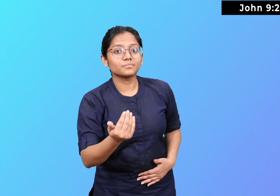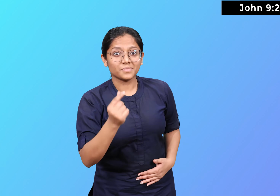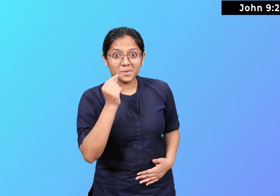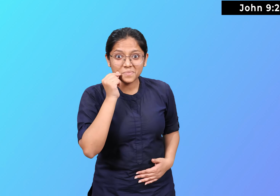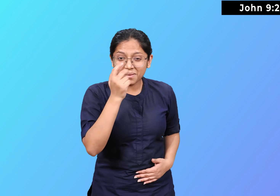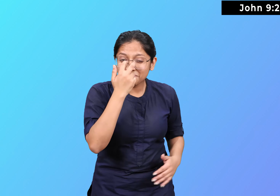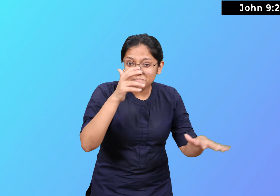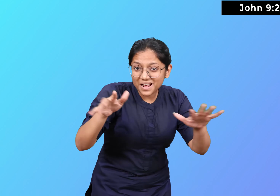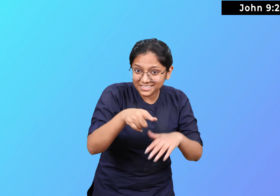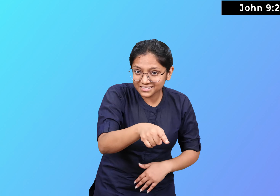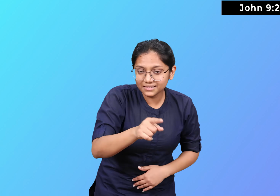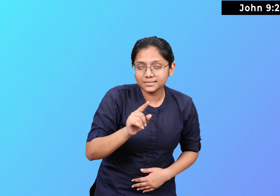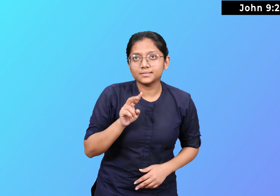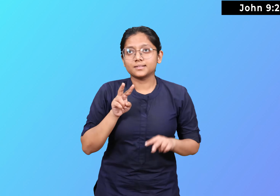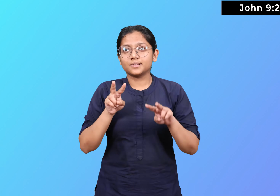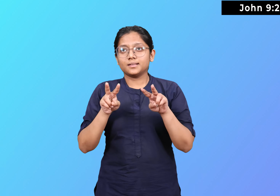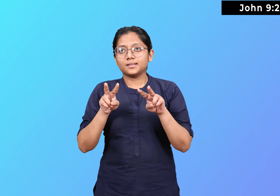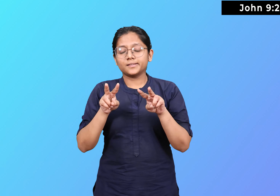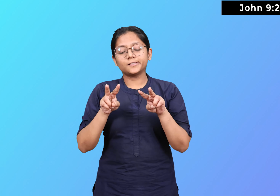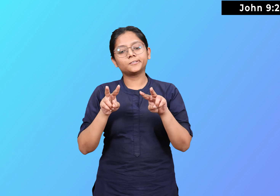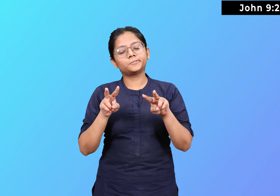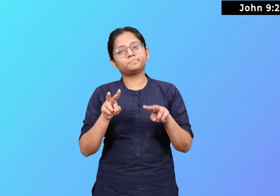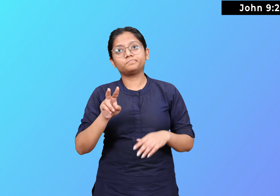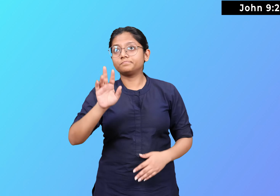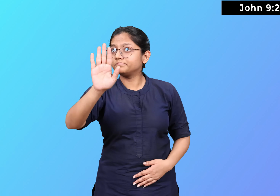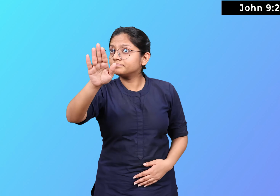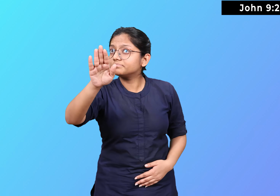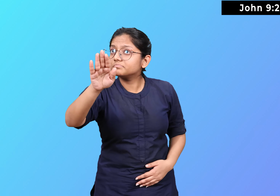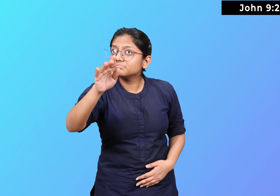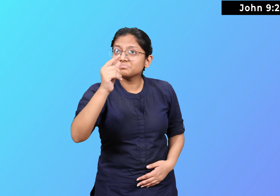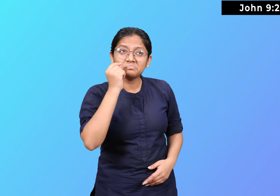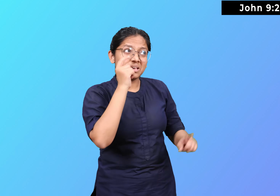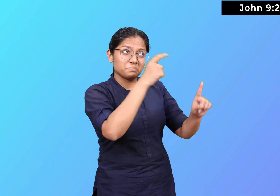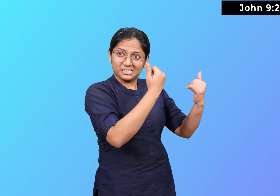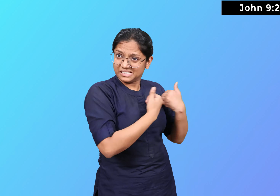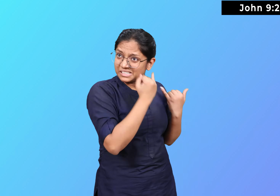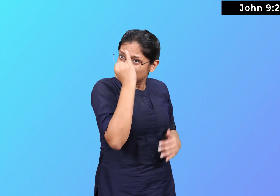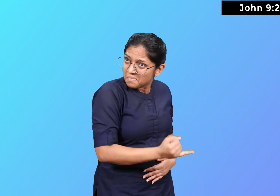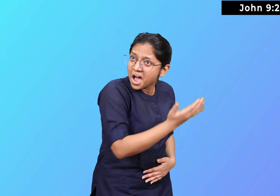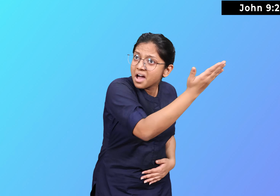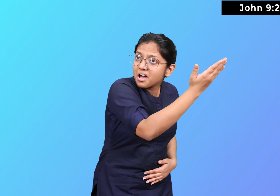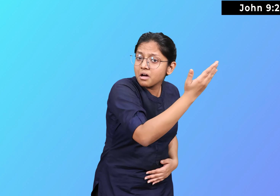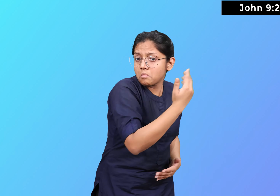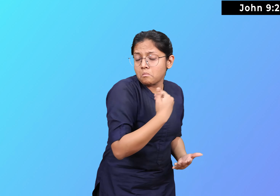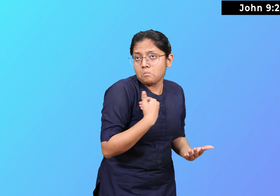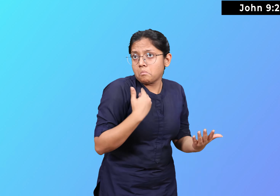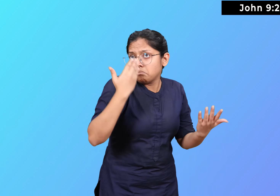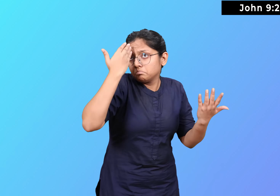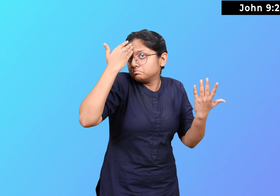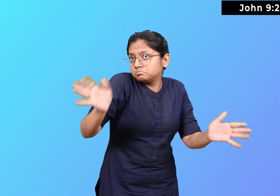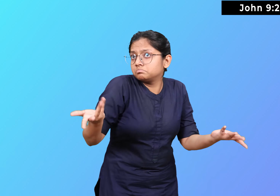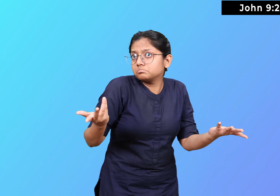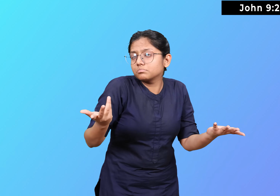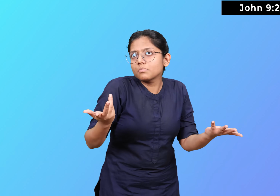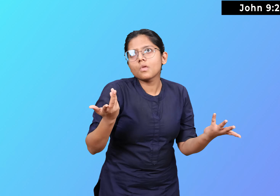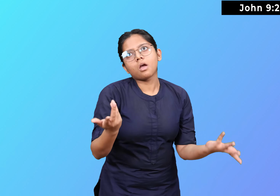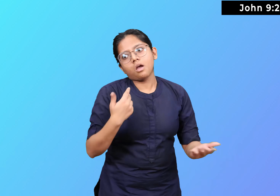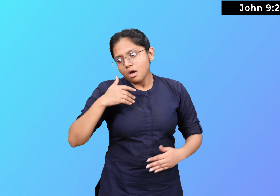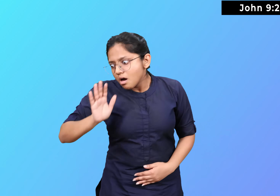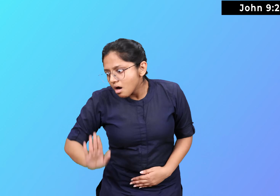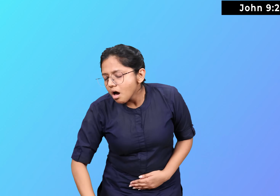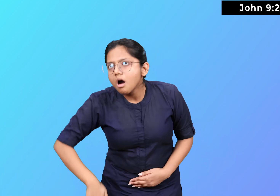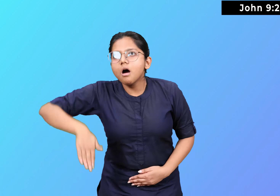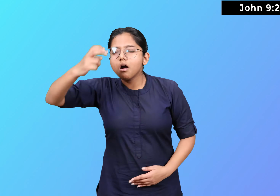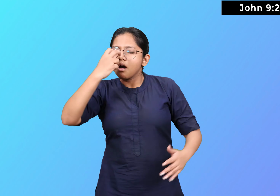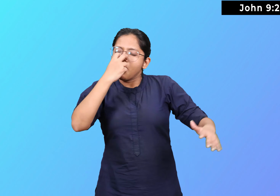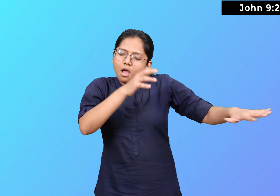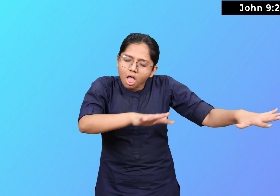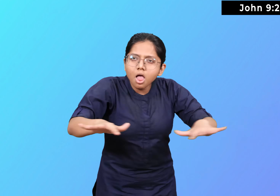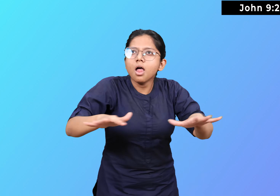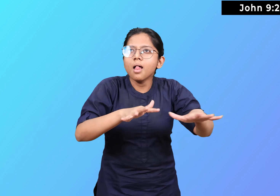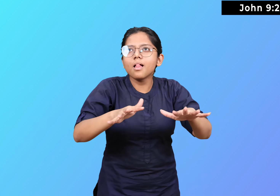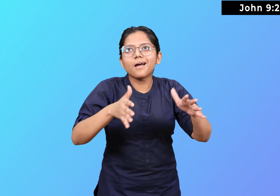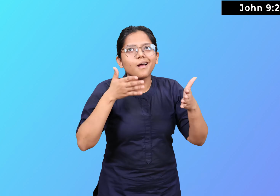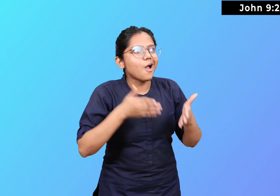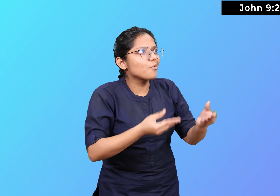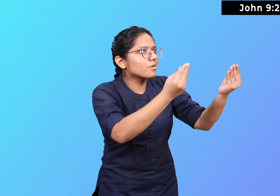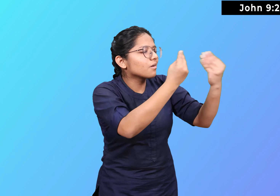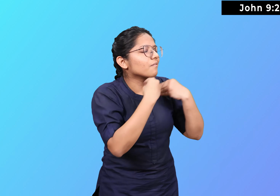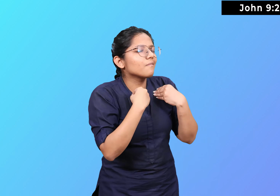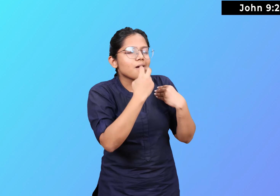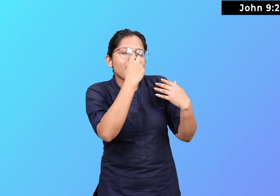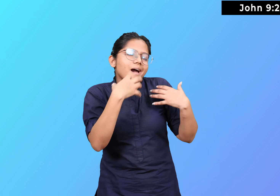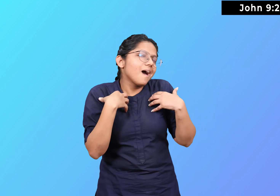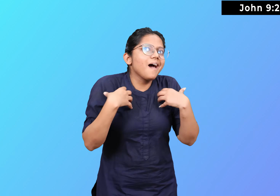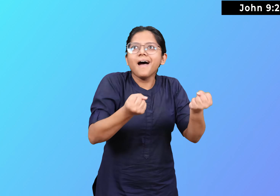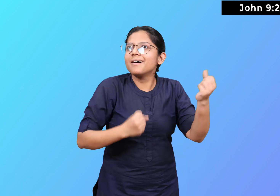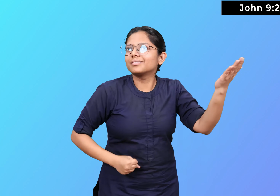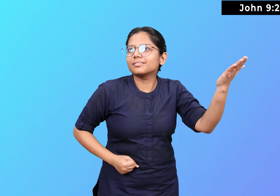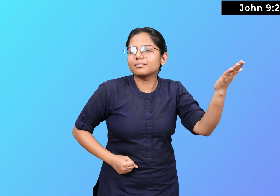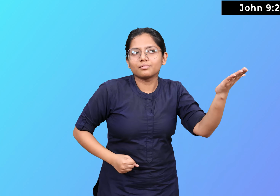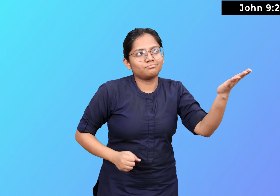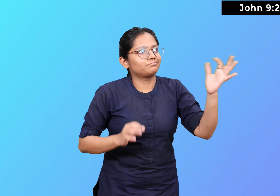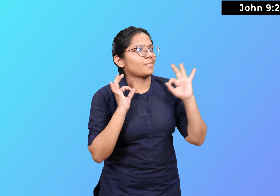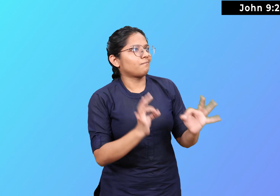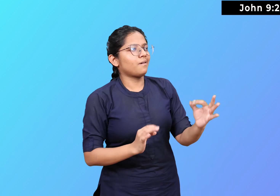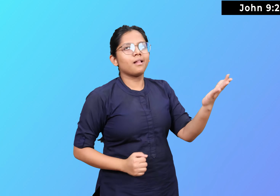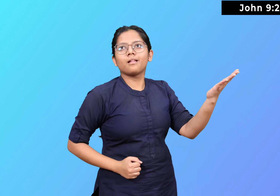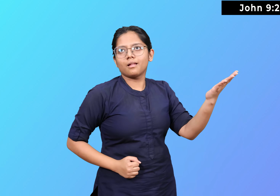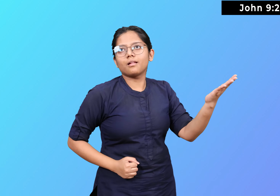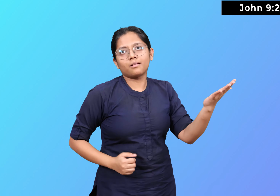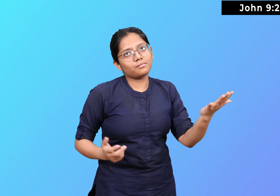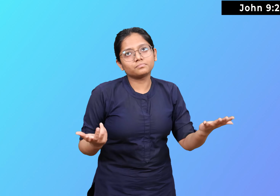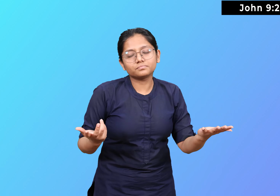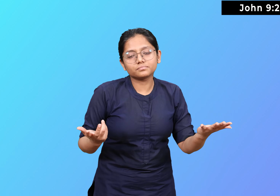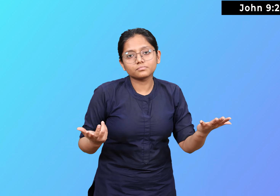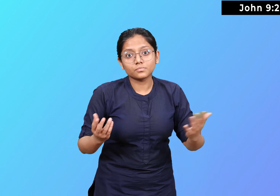The man answered, “I don’t know if he is a sinner. But I do know this: I was blind, and now I can see.”